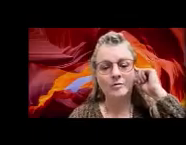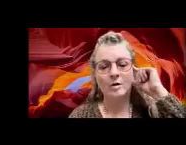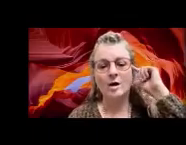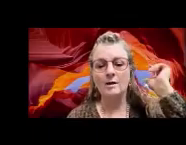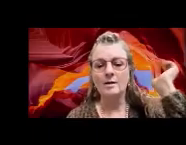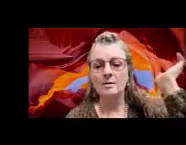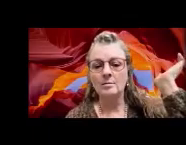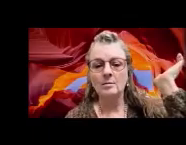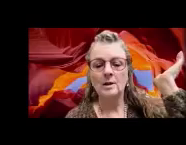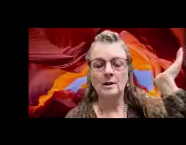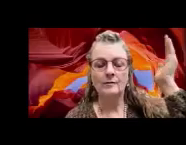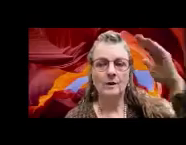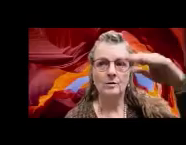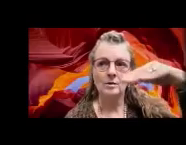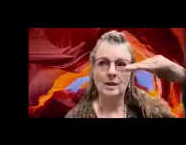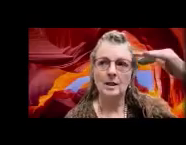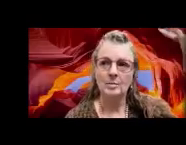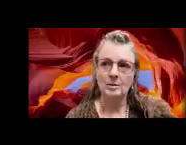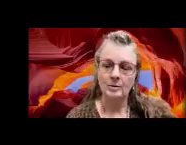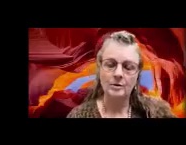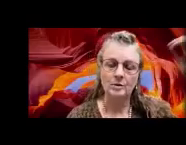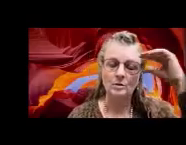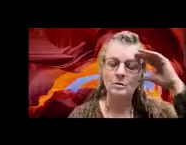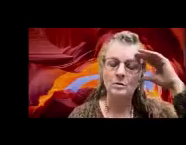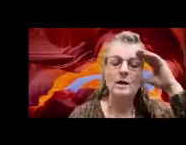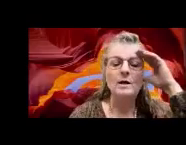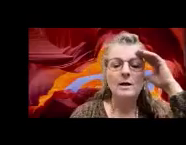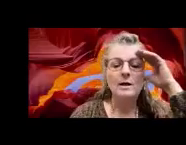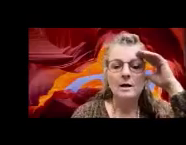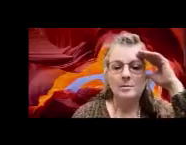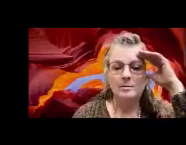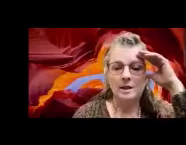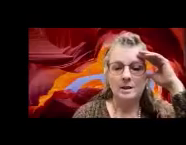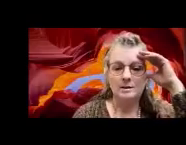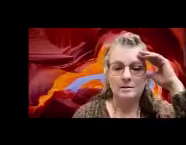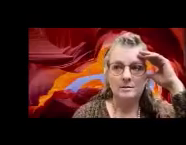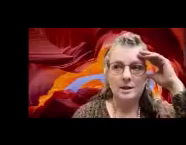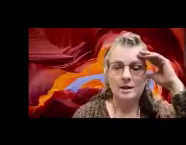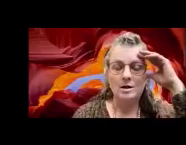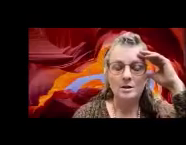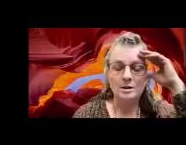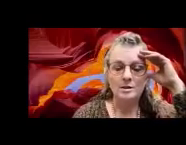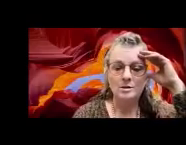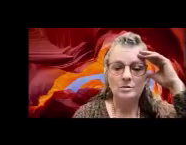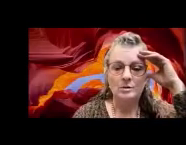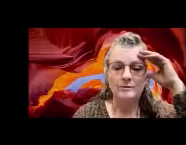before autism. If you're sending people to a psychologist or a